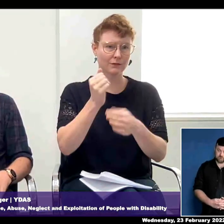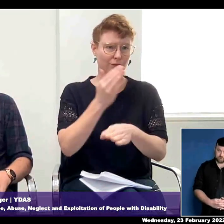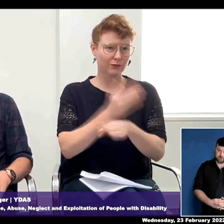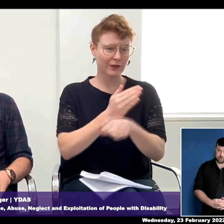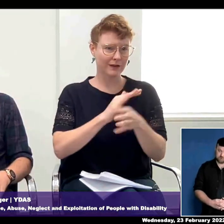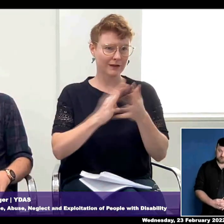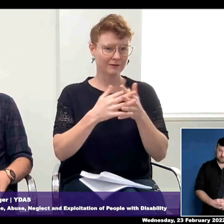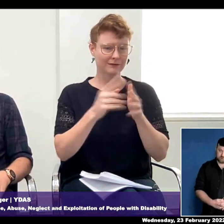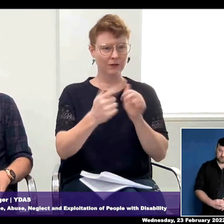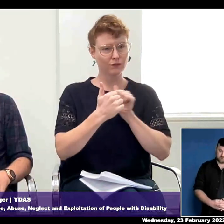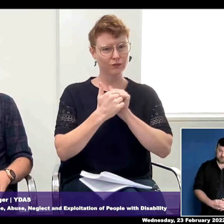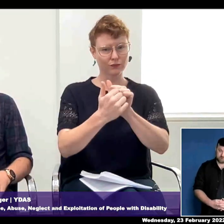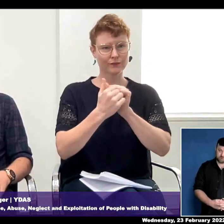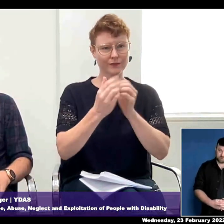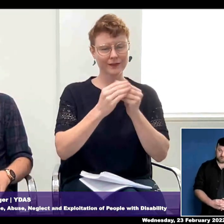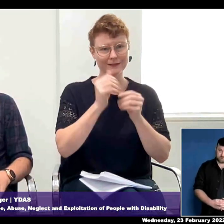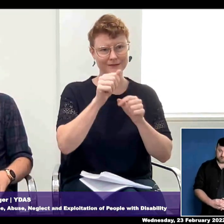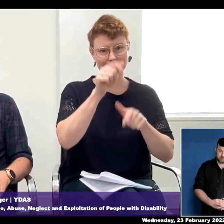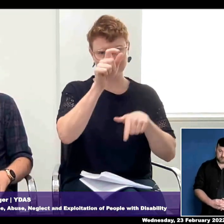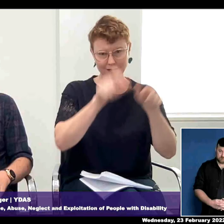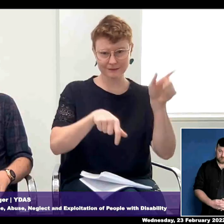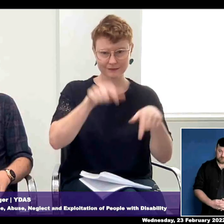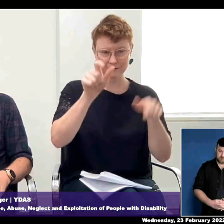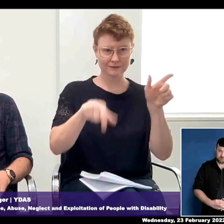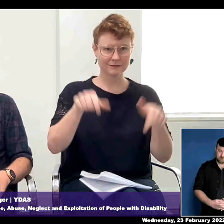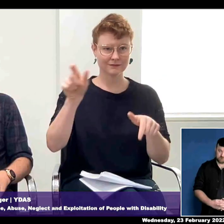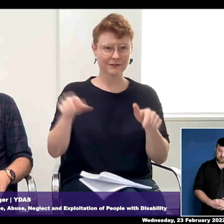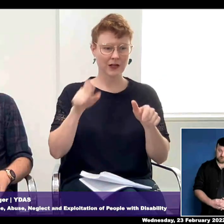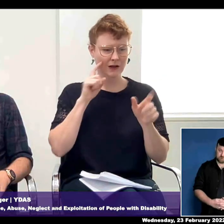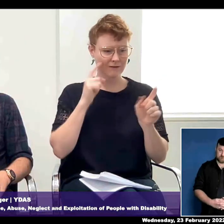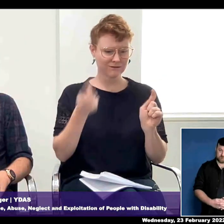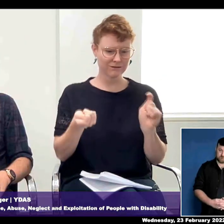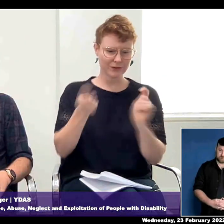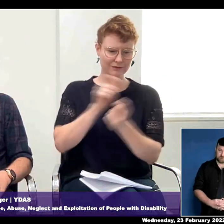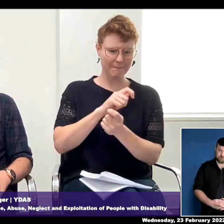So I think that that would foster a great change, being able to work with clients,